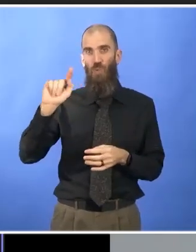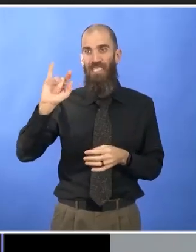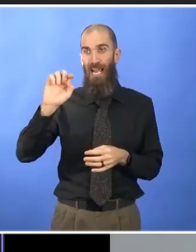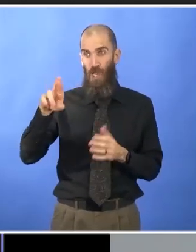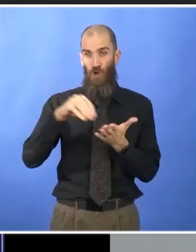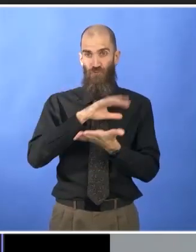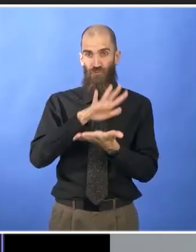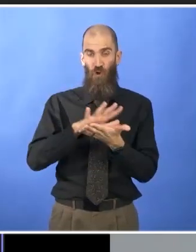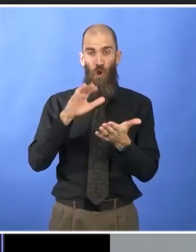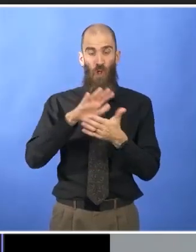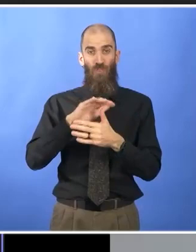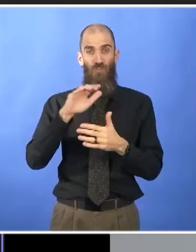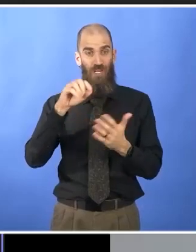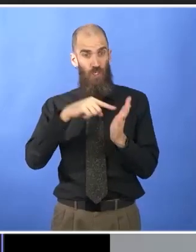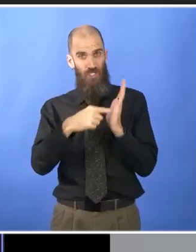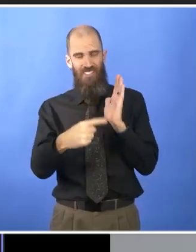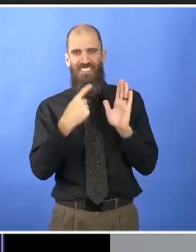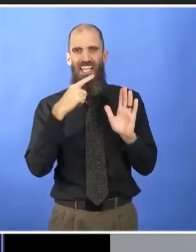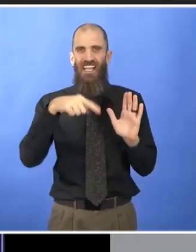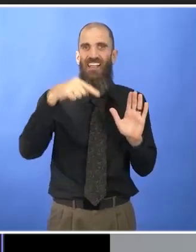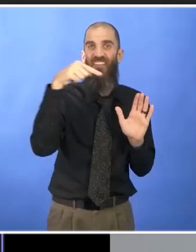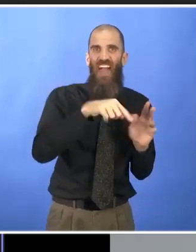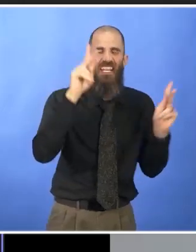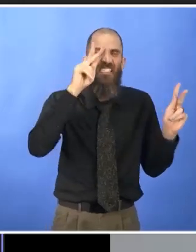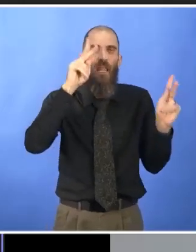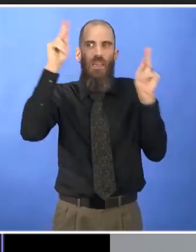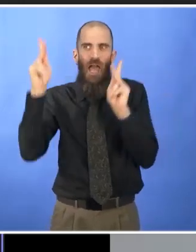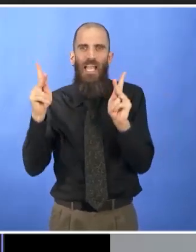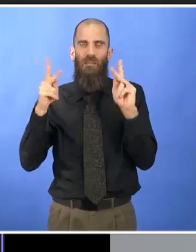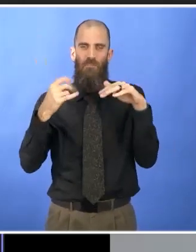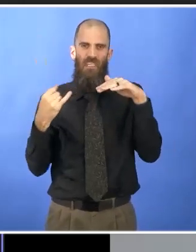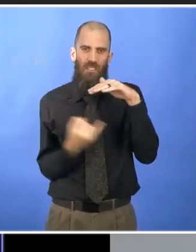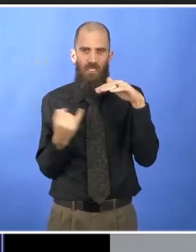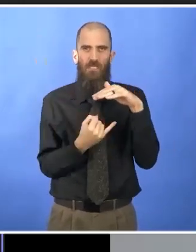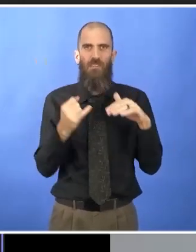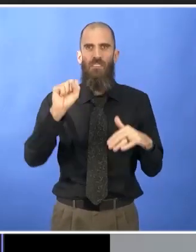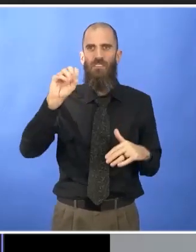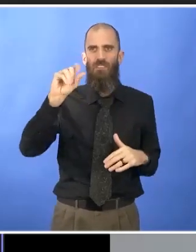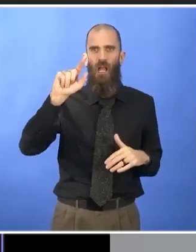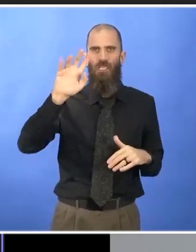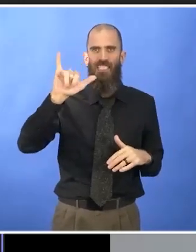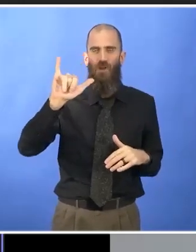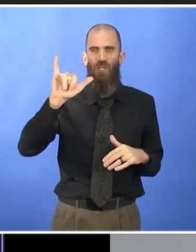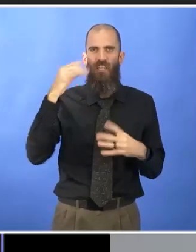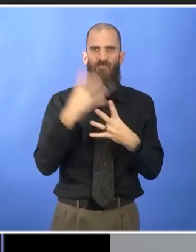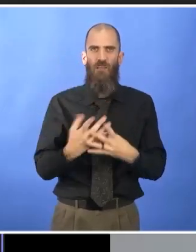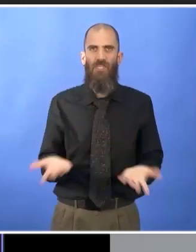TO LIVE IN SOLITARY CONFINEMENT. I HOPE WE MOVE TO CONSOLIDATION